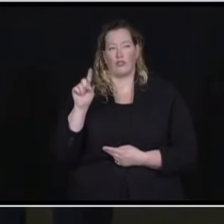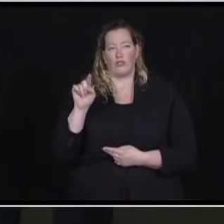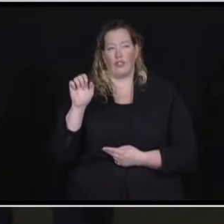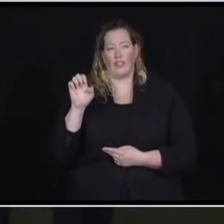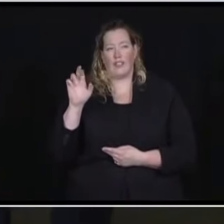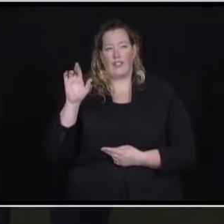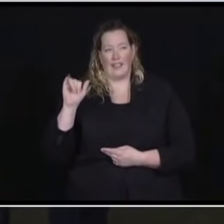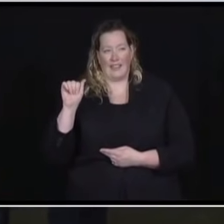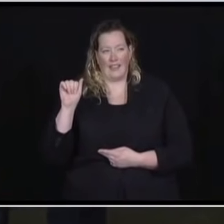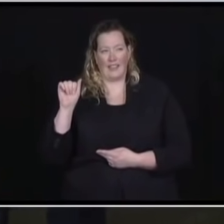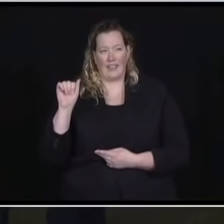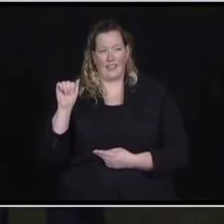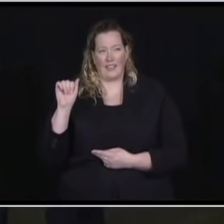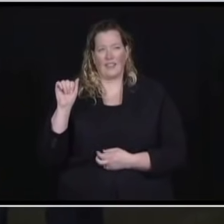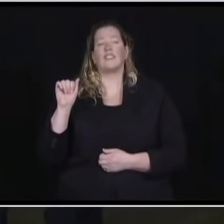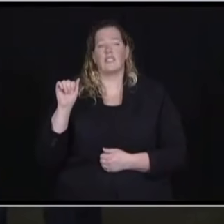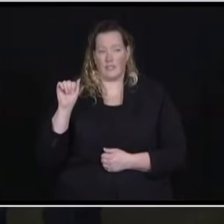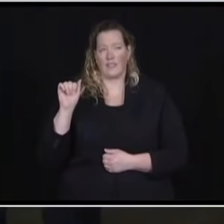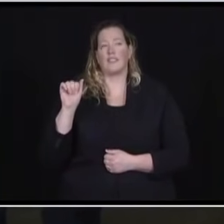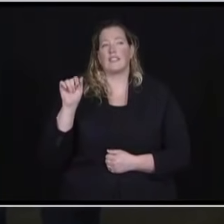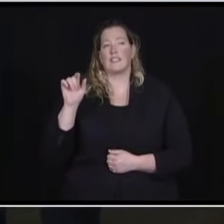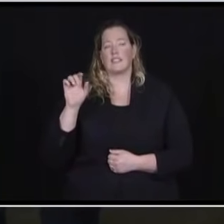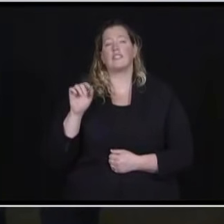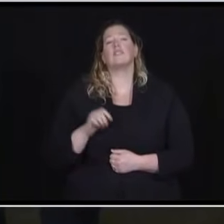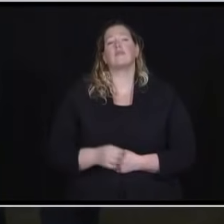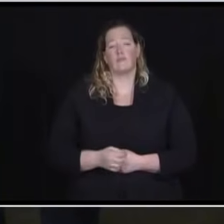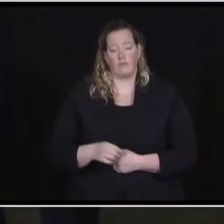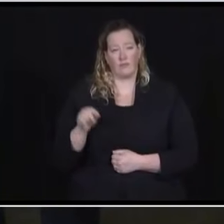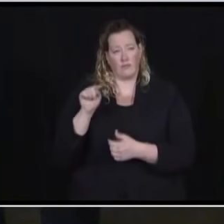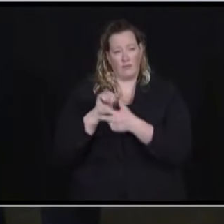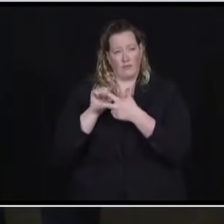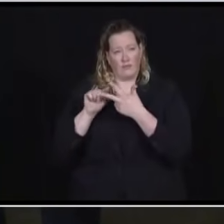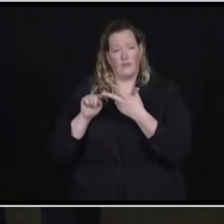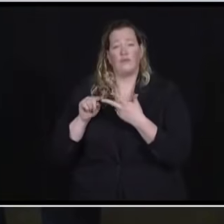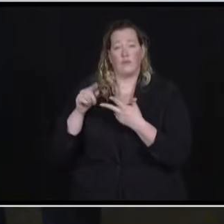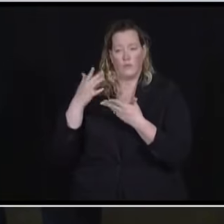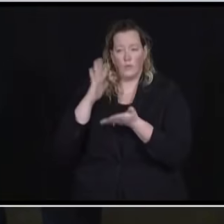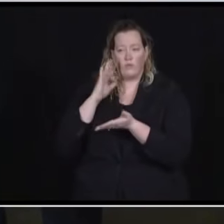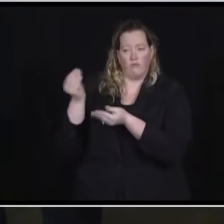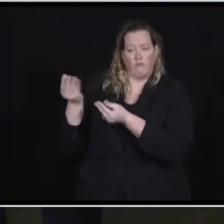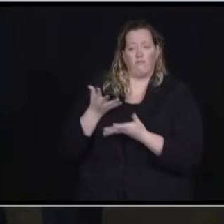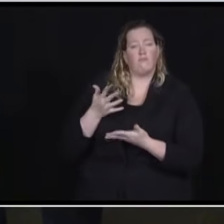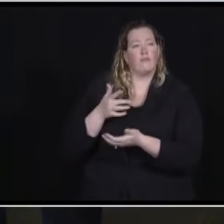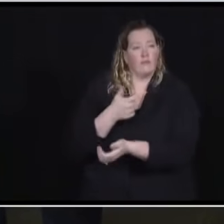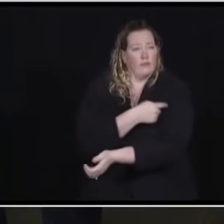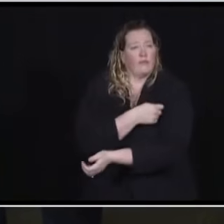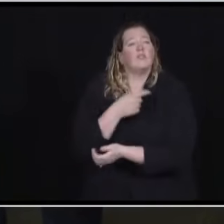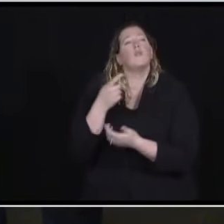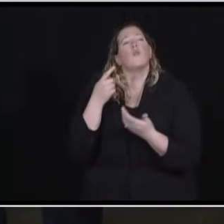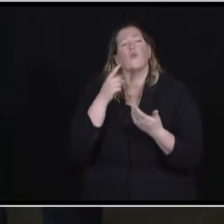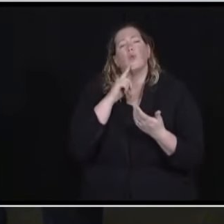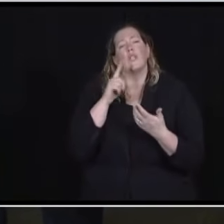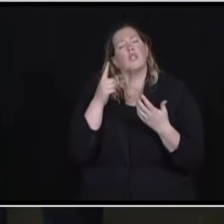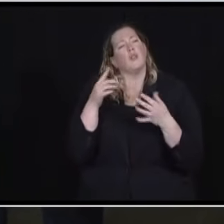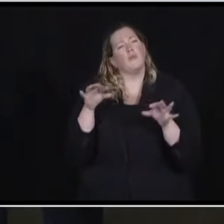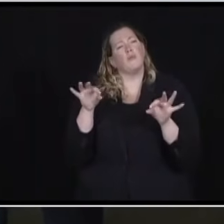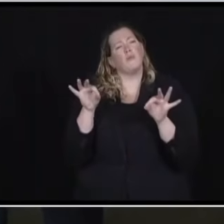news about the Pfizer may dharna and now the vaccines. The COVID-19 vaccines represent a light at the end of the tunnel and away out of the pandemic.